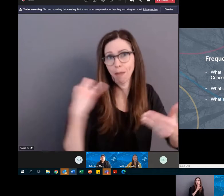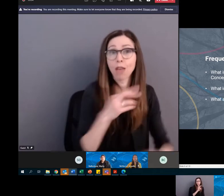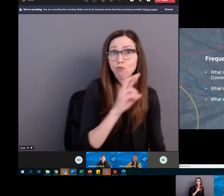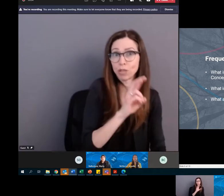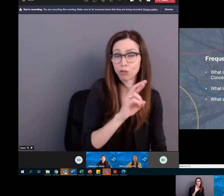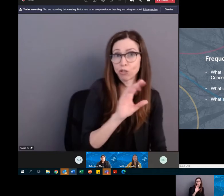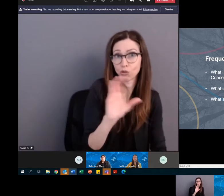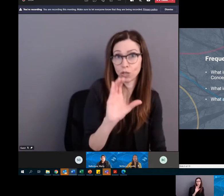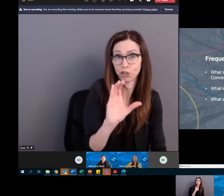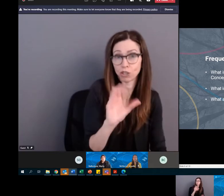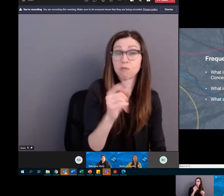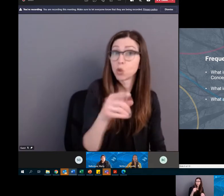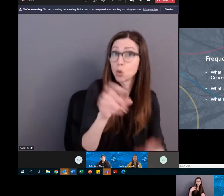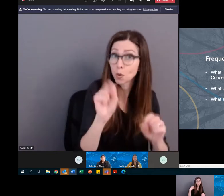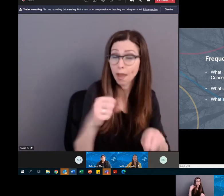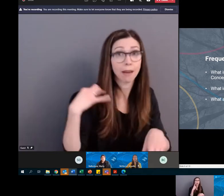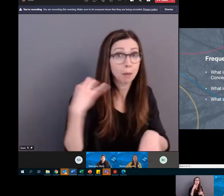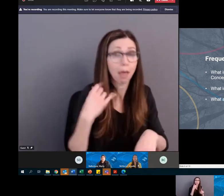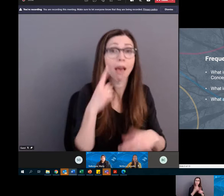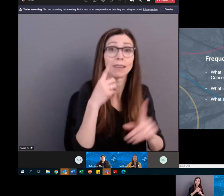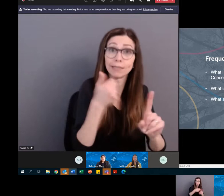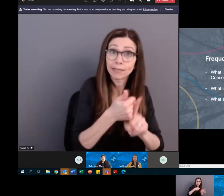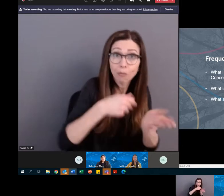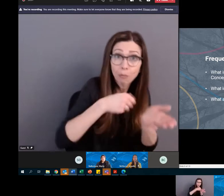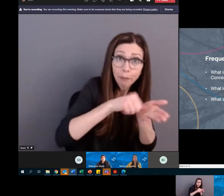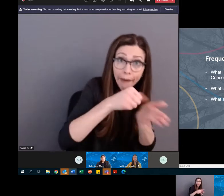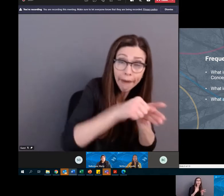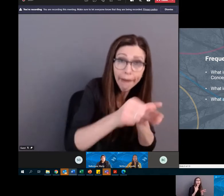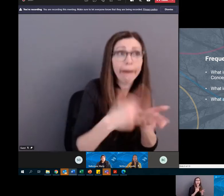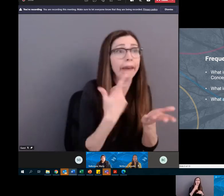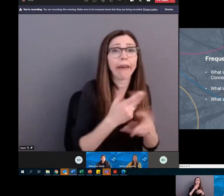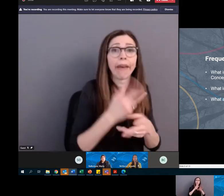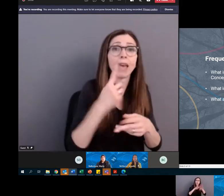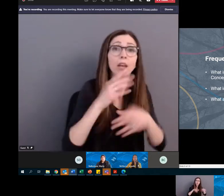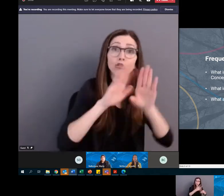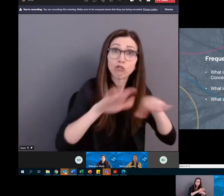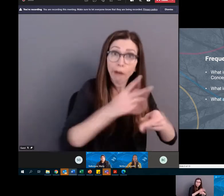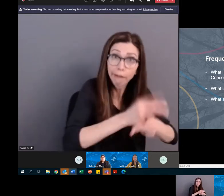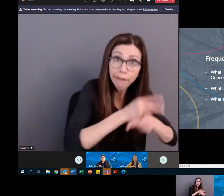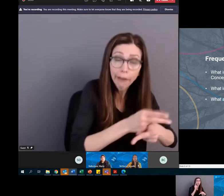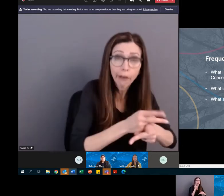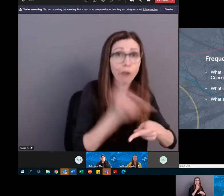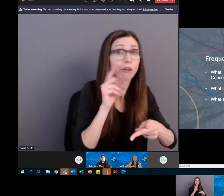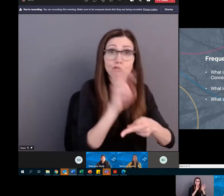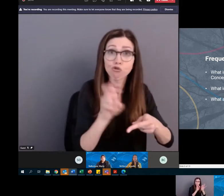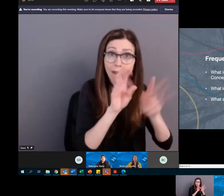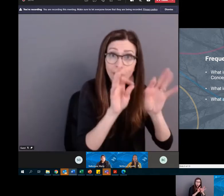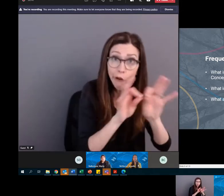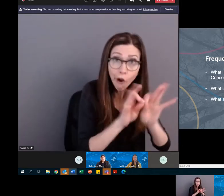subsistence, studio rental, child care, travel costs,